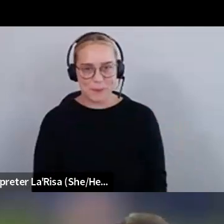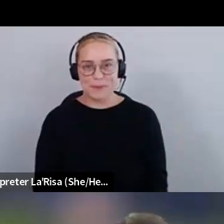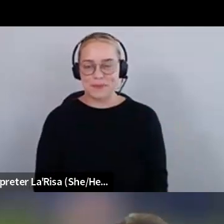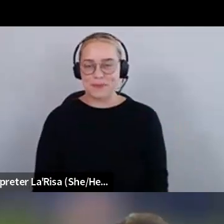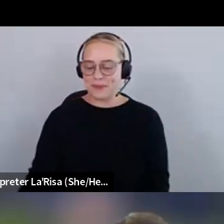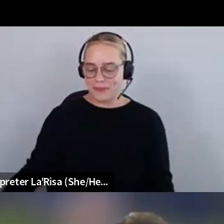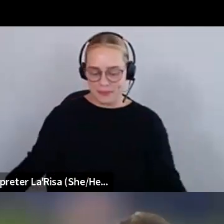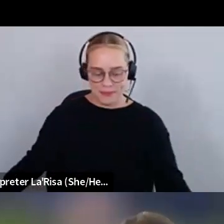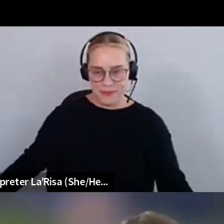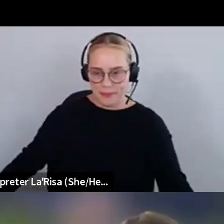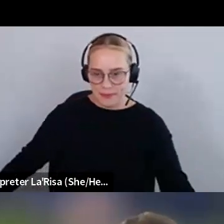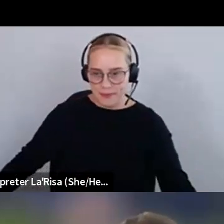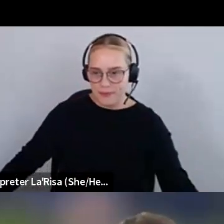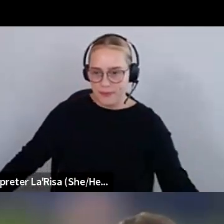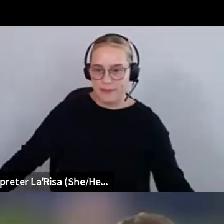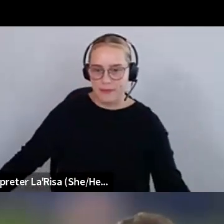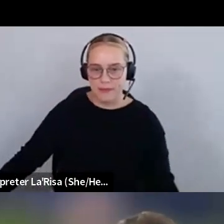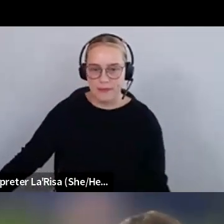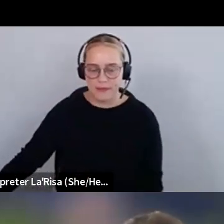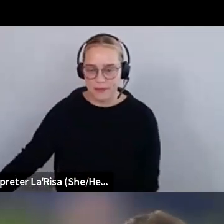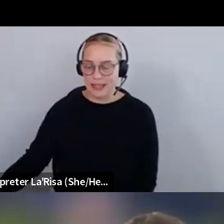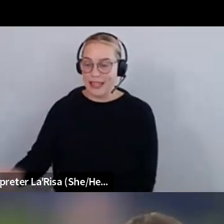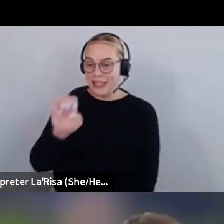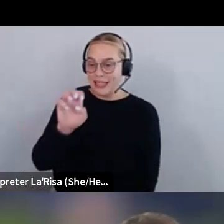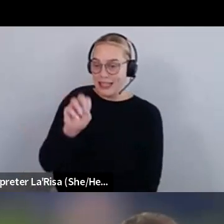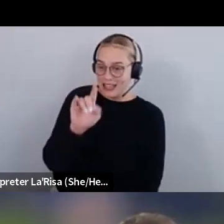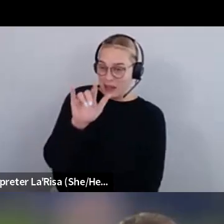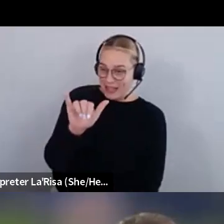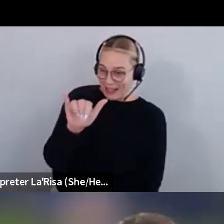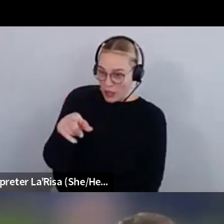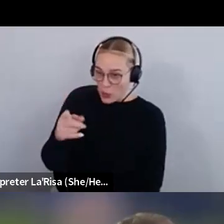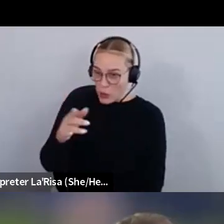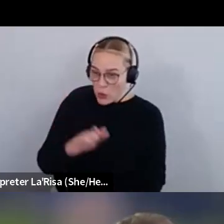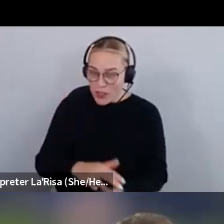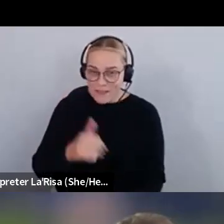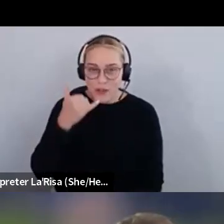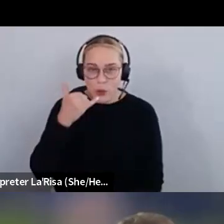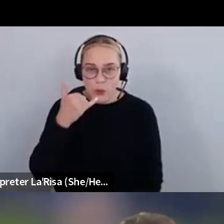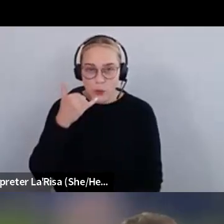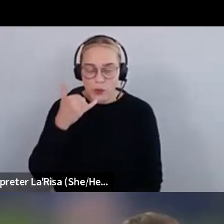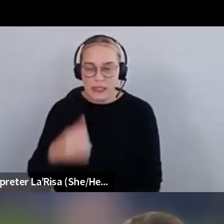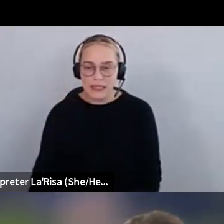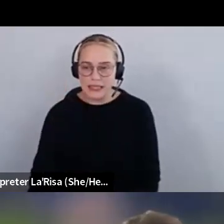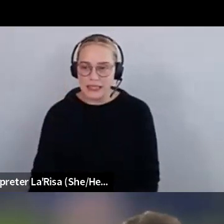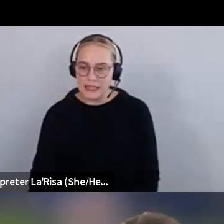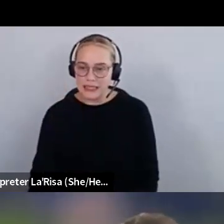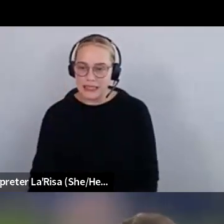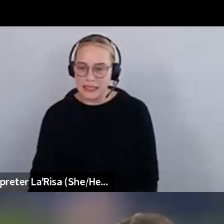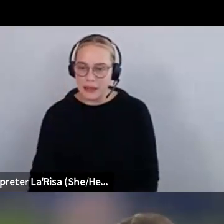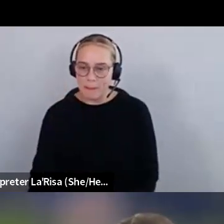favorite parts of the fall season. I use she/her pronouns.